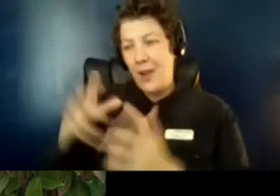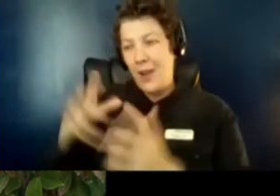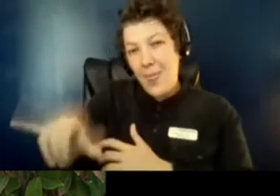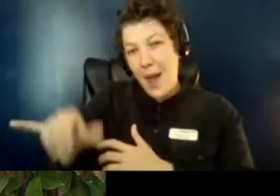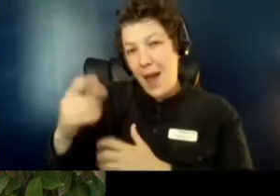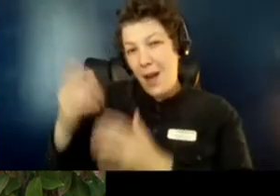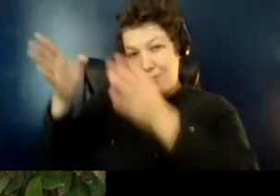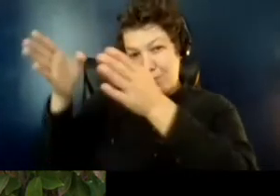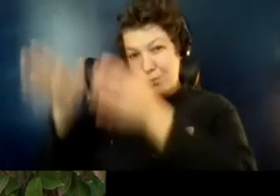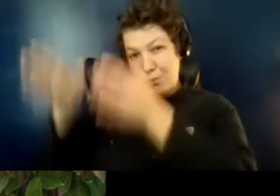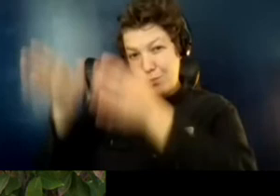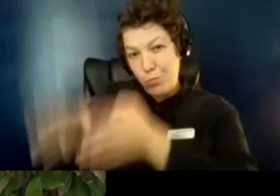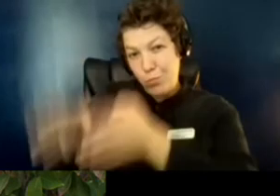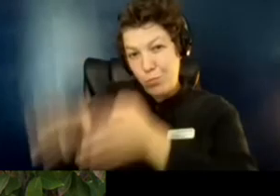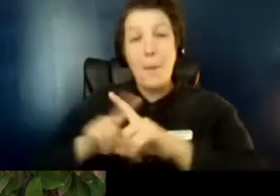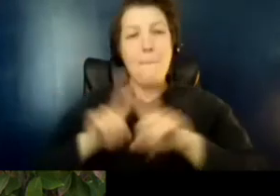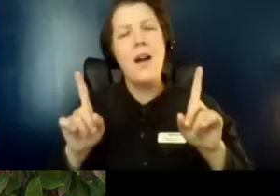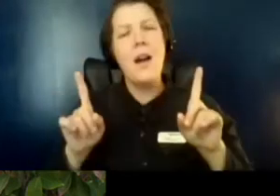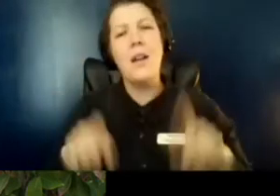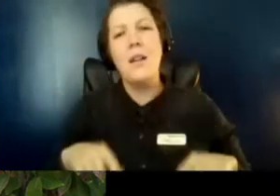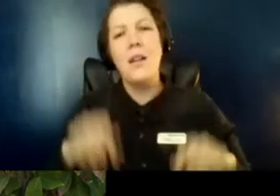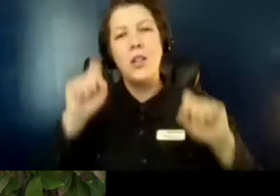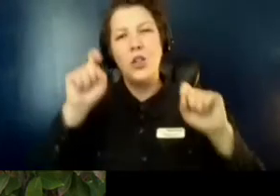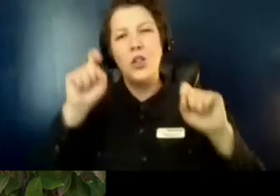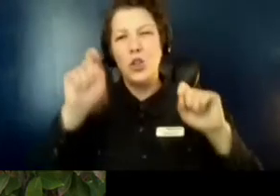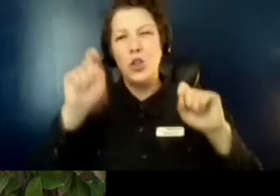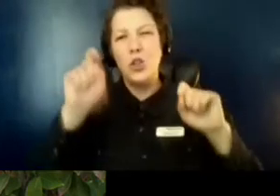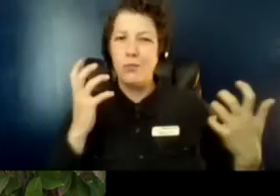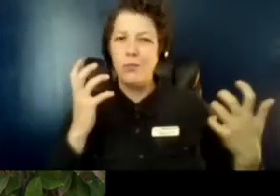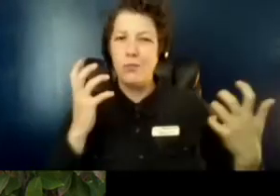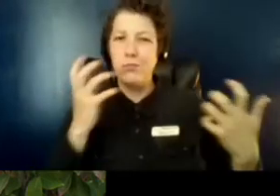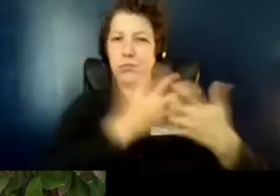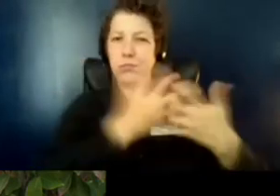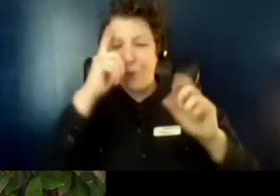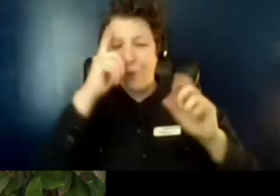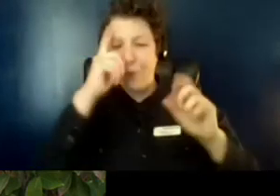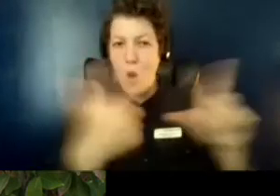large websites now have an English version as a default and you go up to the top, there's